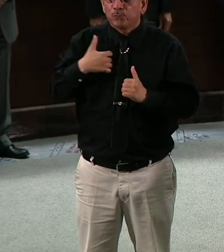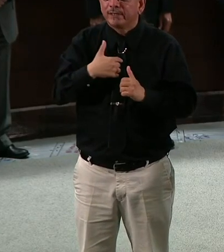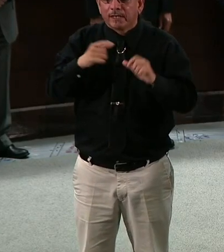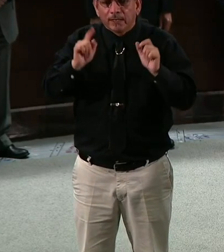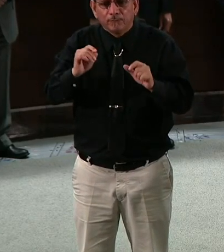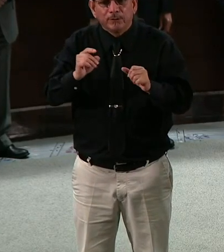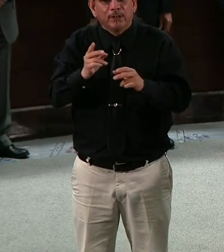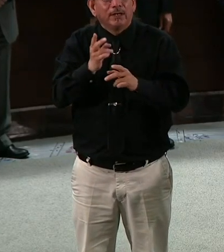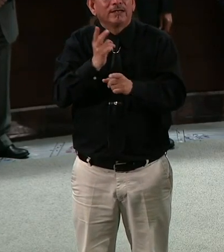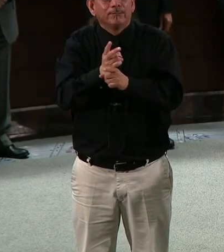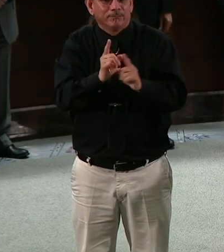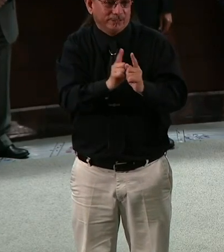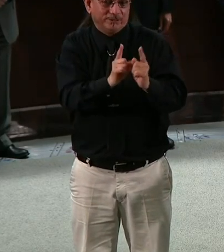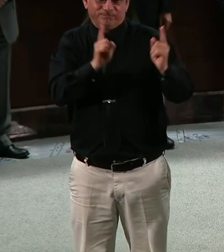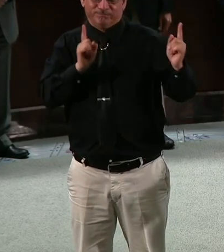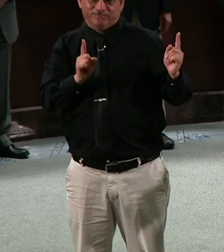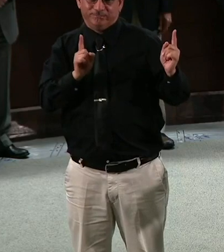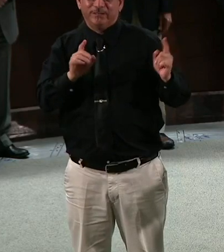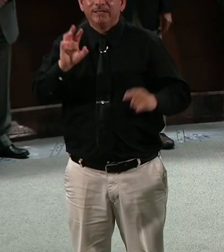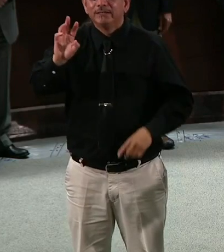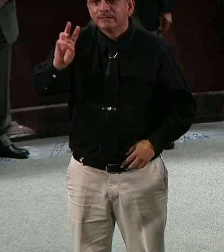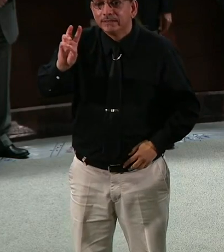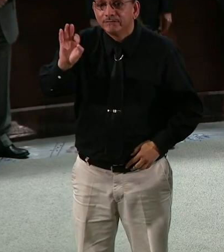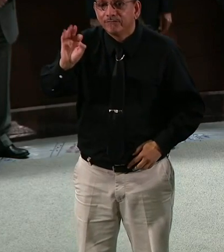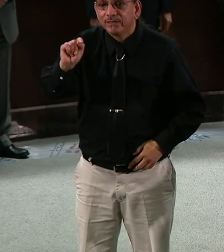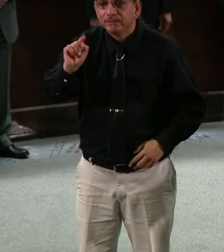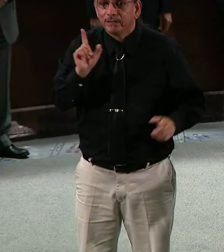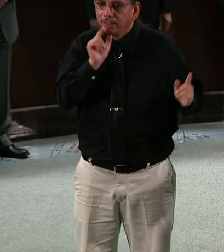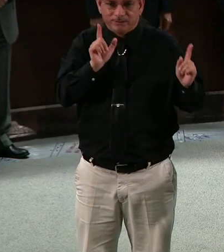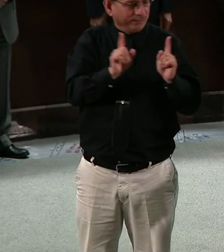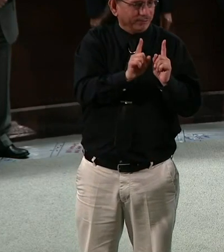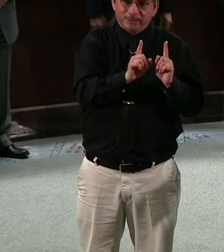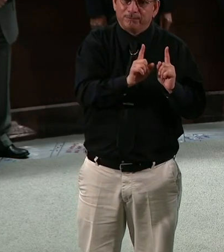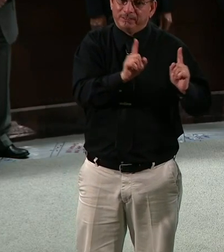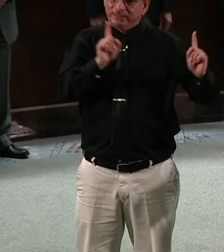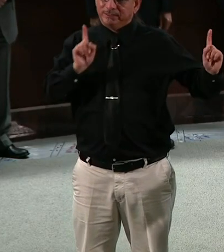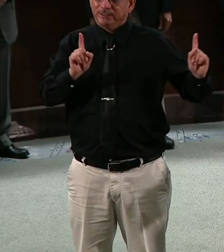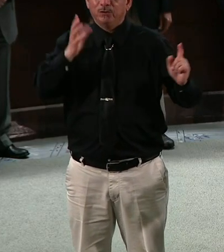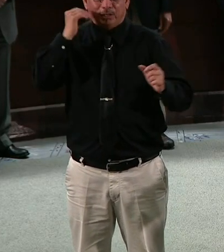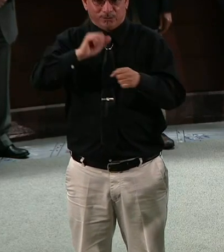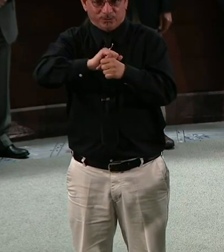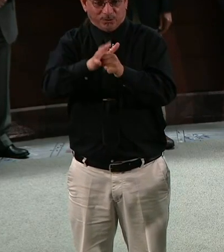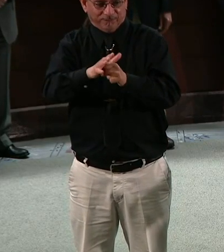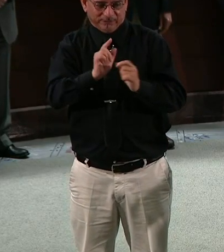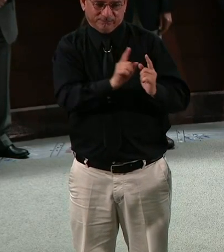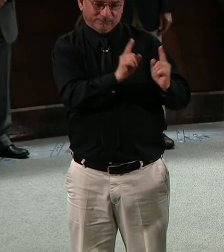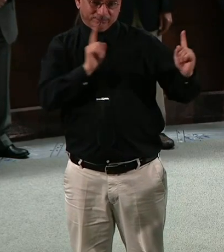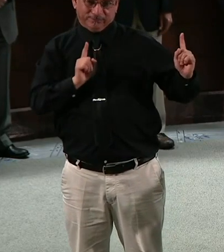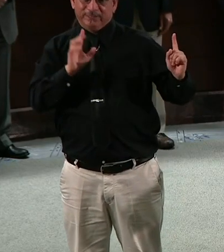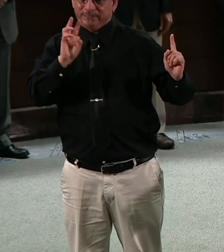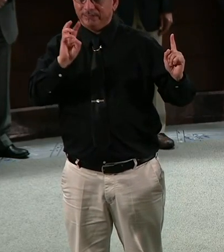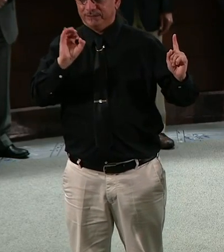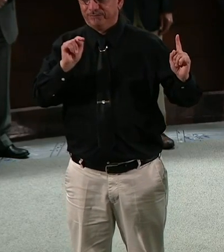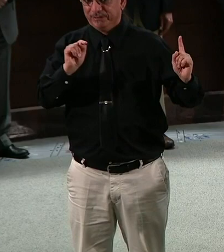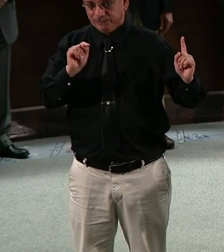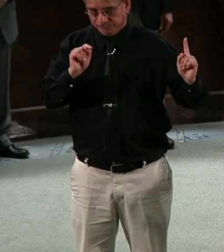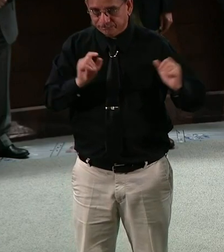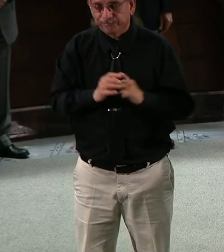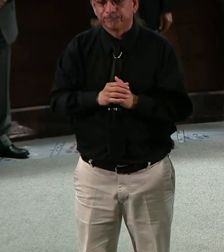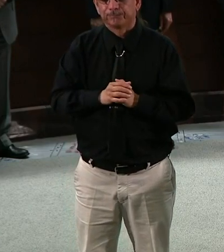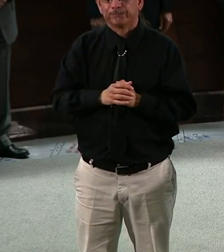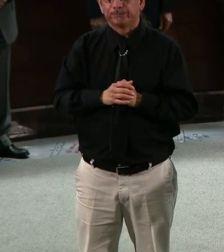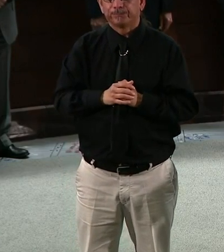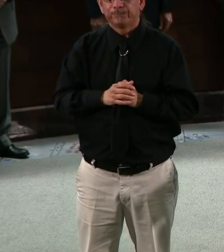STANCE AT A PARLIAMENTARY. OKAY